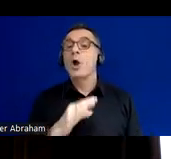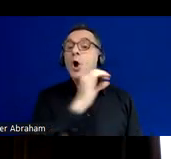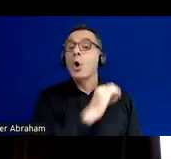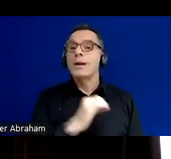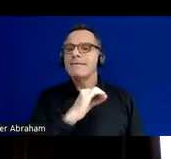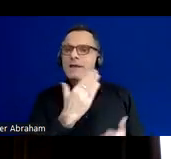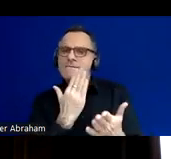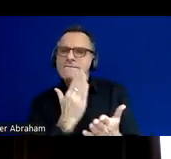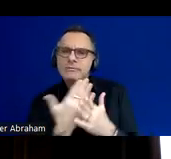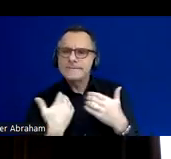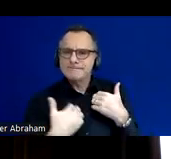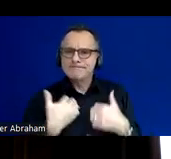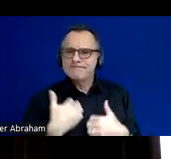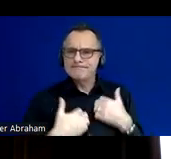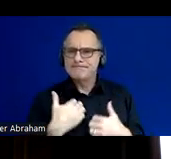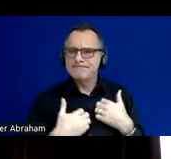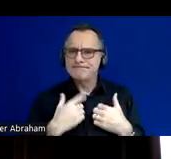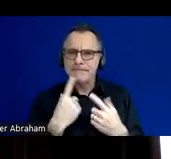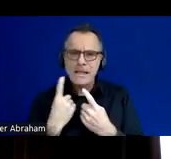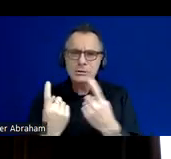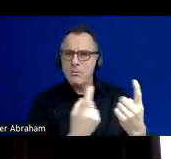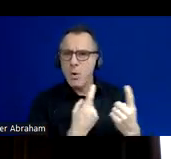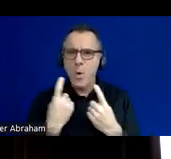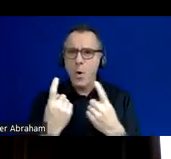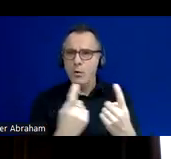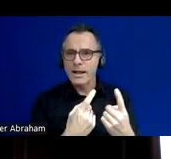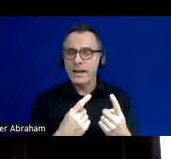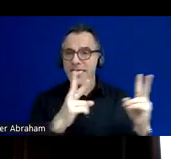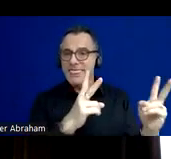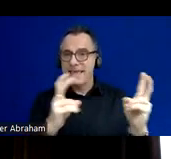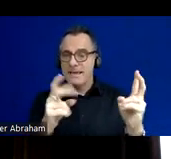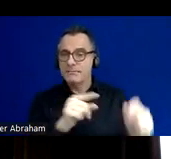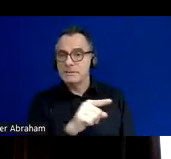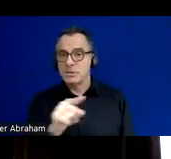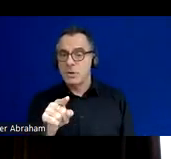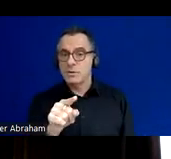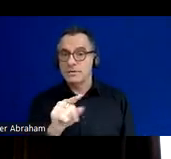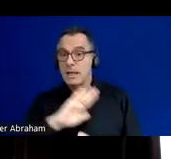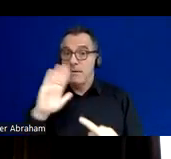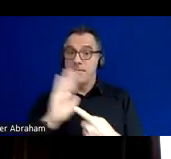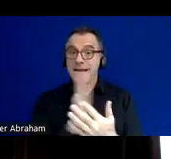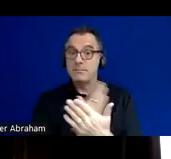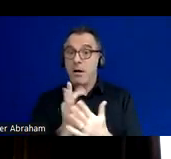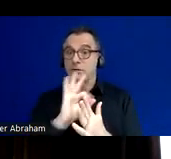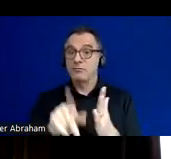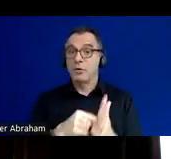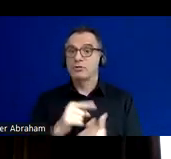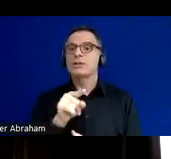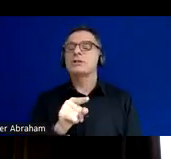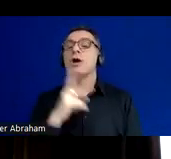in exploring those themes. The main part of her project, she re-designed our Community Room. So,